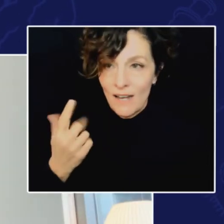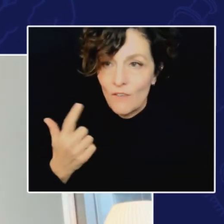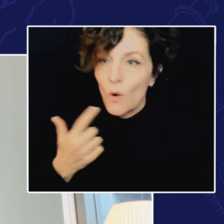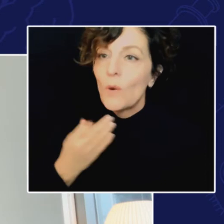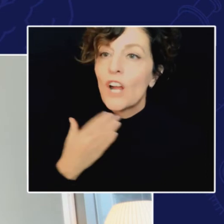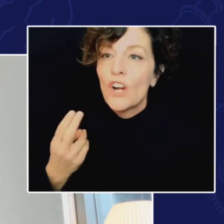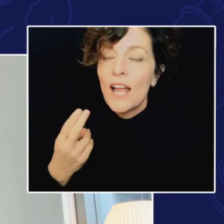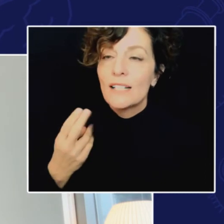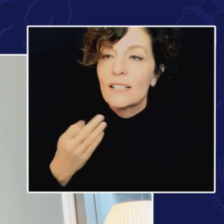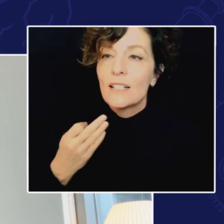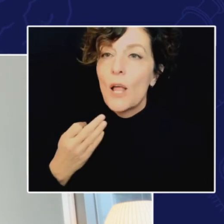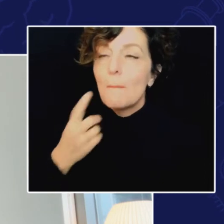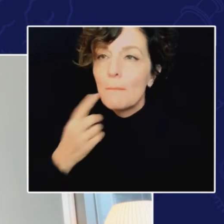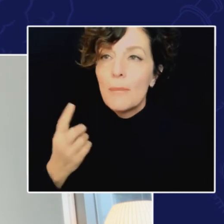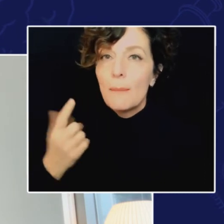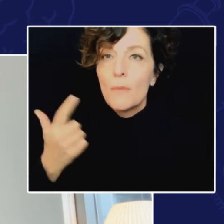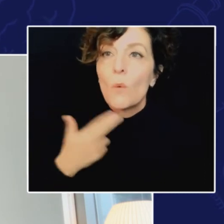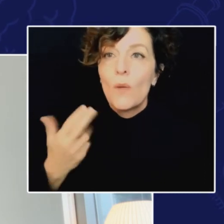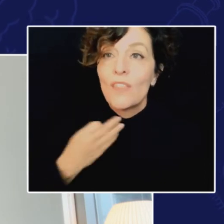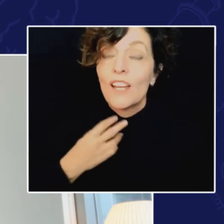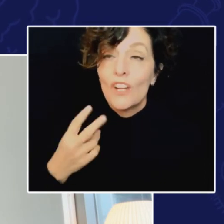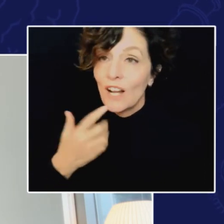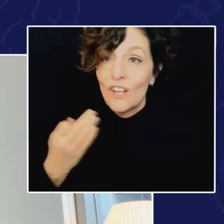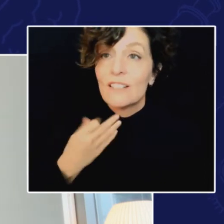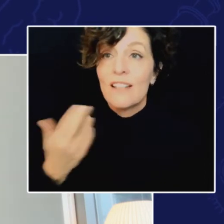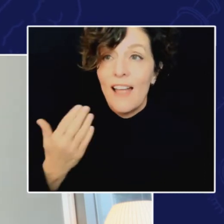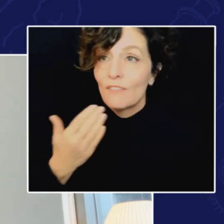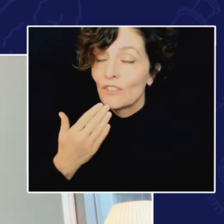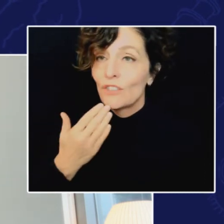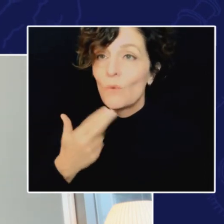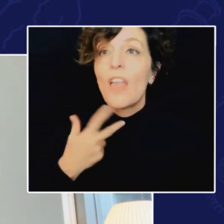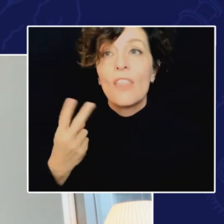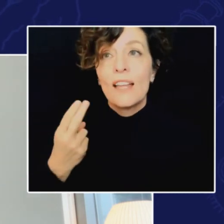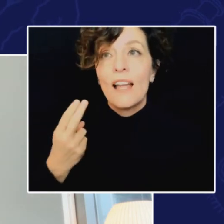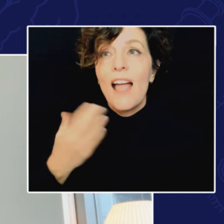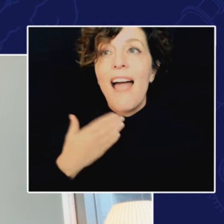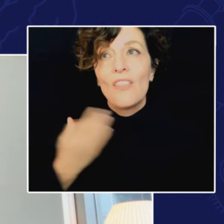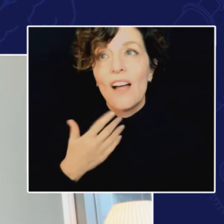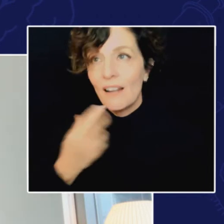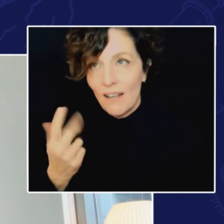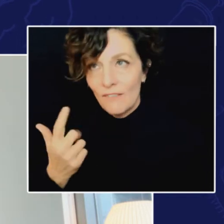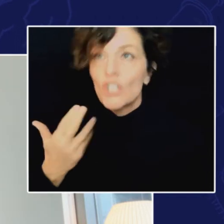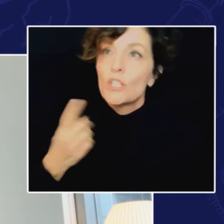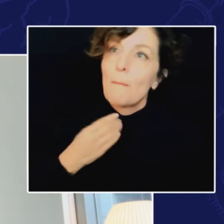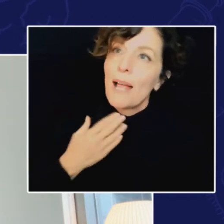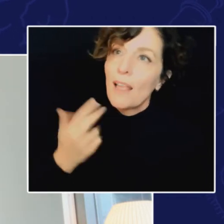Whereas hear -- people with... hearing loss have to think at that high level, jump back in the weeds, get the information, think